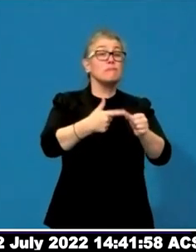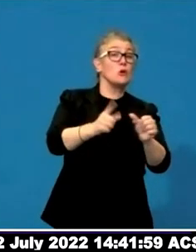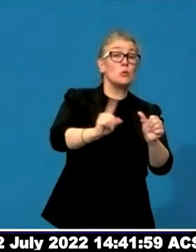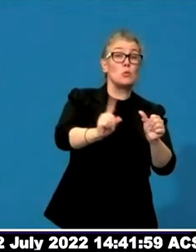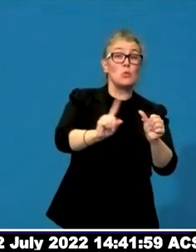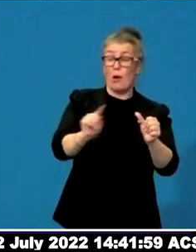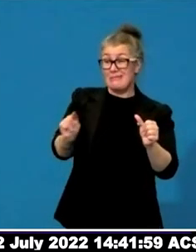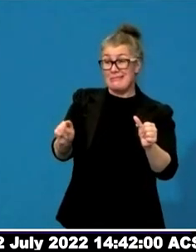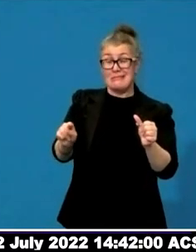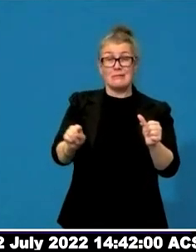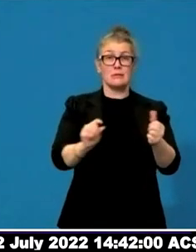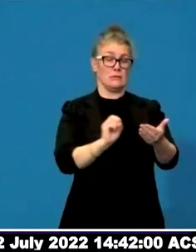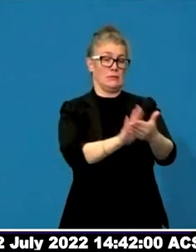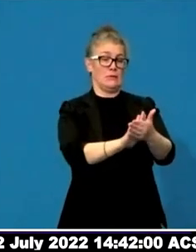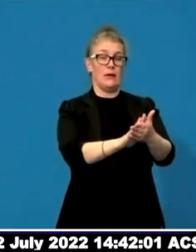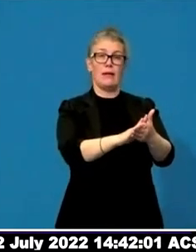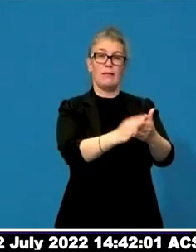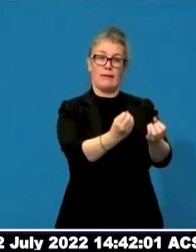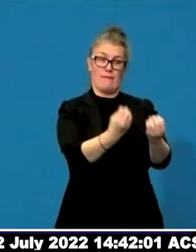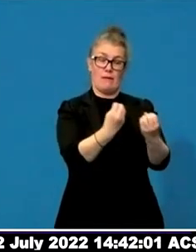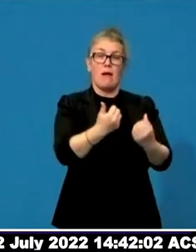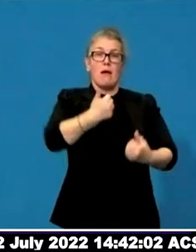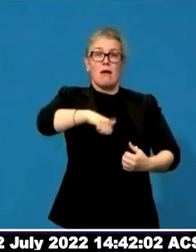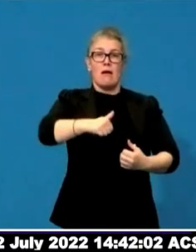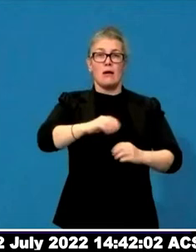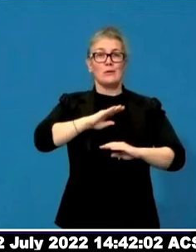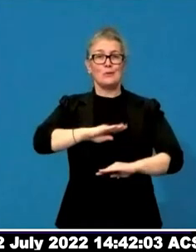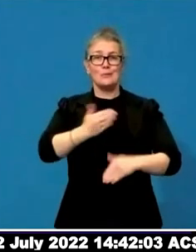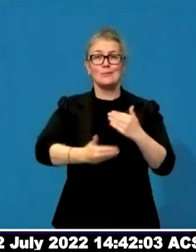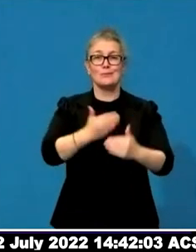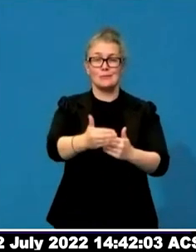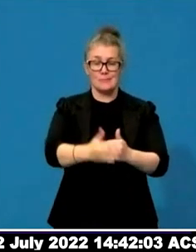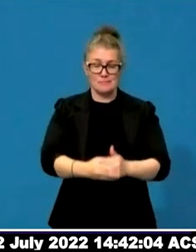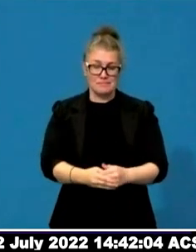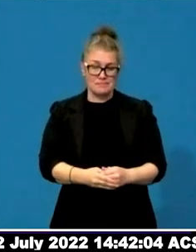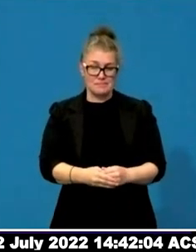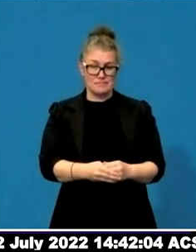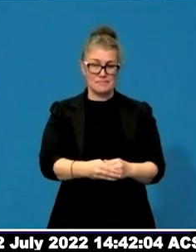and you get feedback. And so others are very willing - amazing people in that group